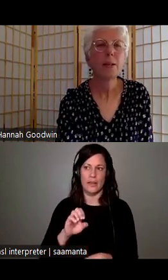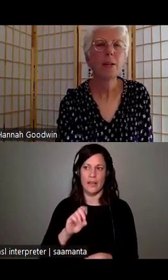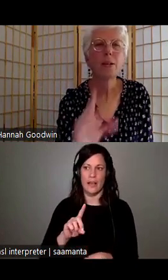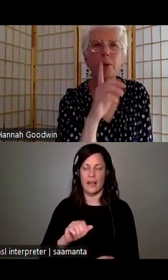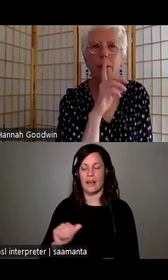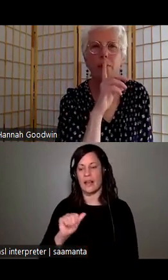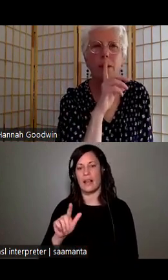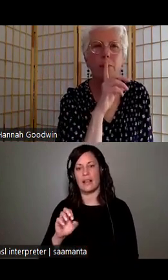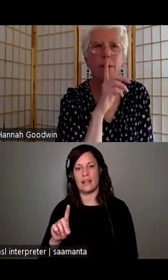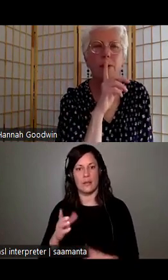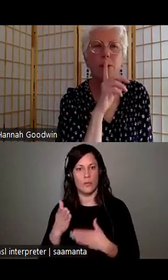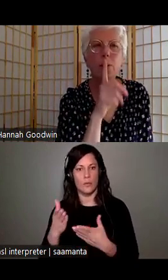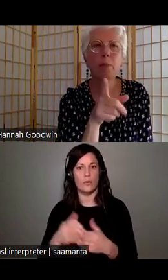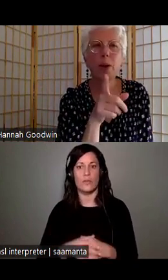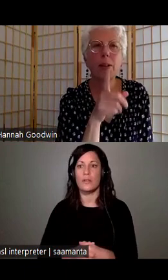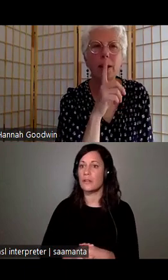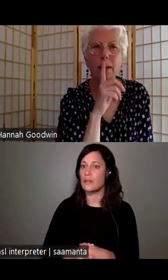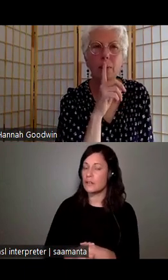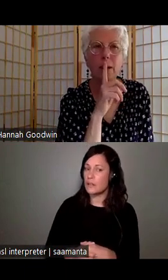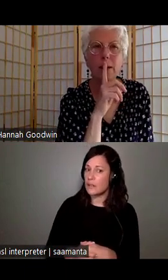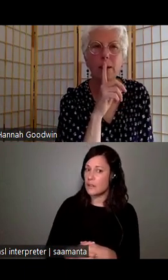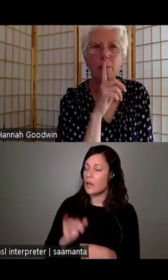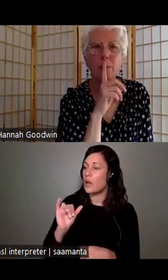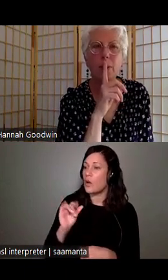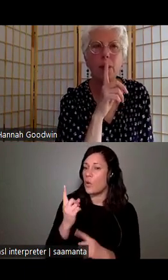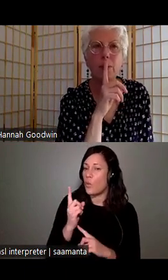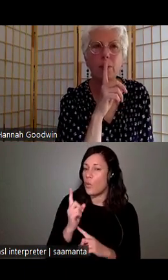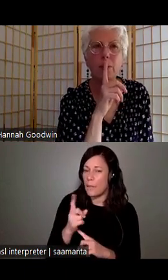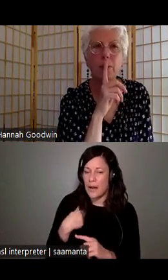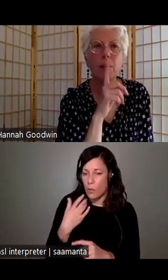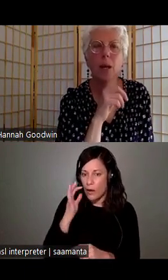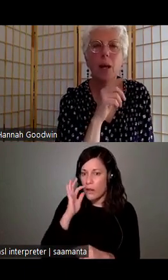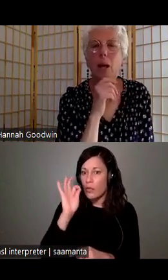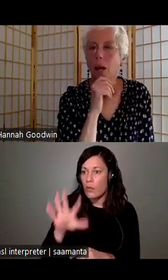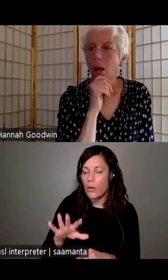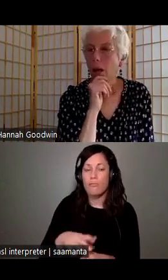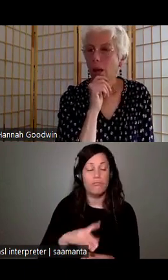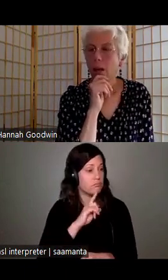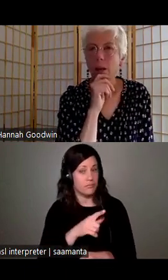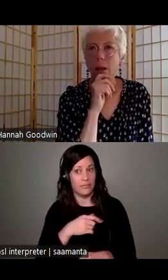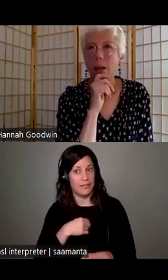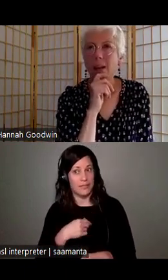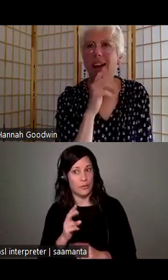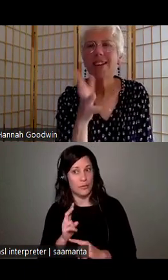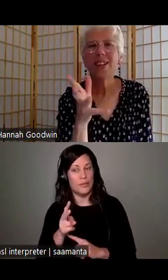Sarah, do we have one minute for just one thing that I wanted to throw out? Sure. Yep, it's 2:57.